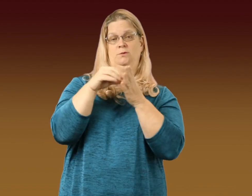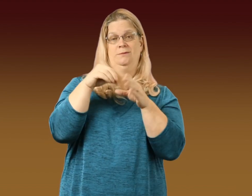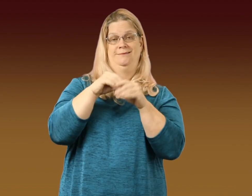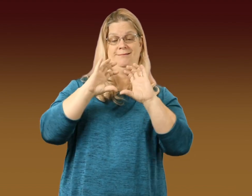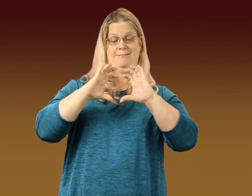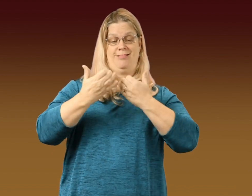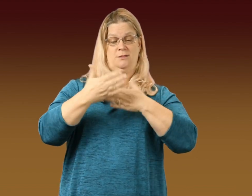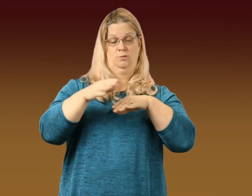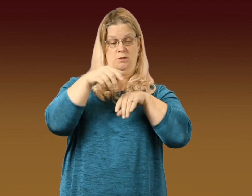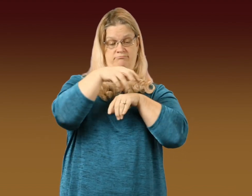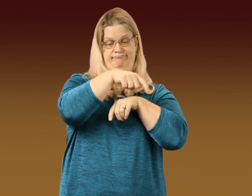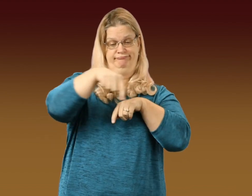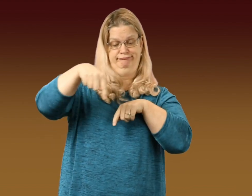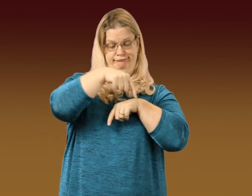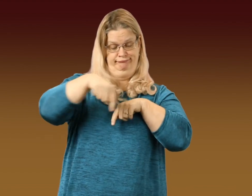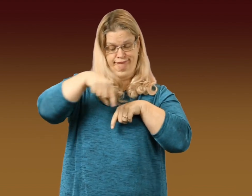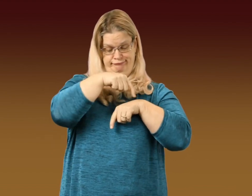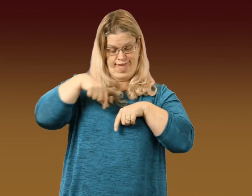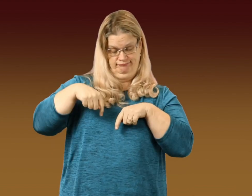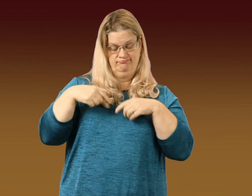There were 30 students within a classroom.